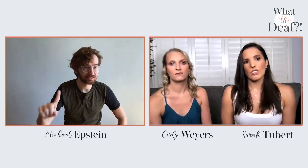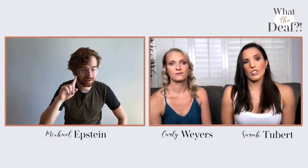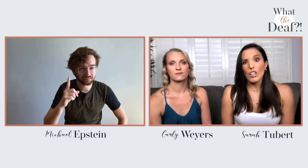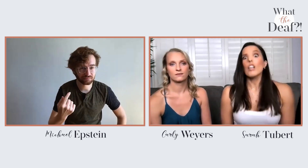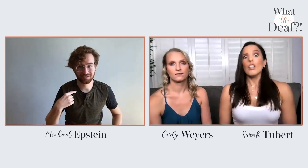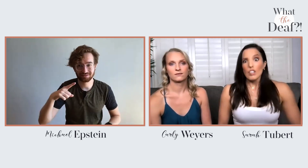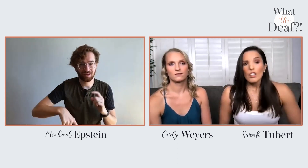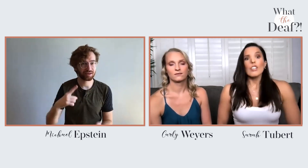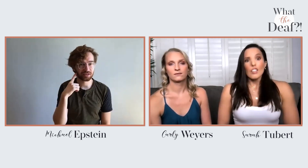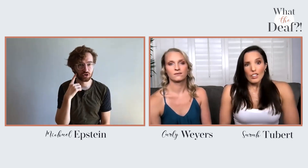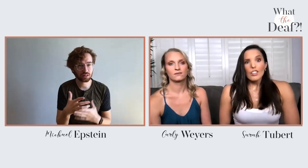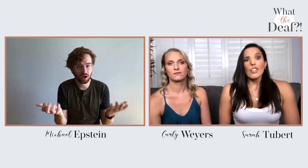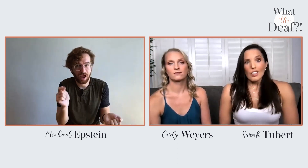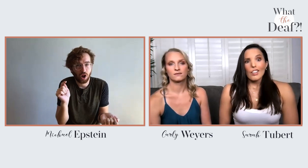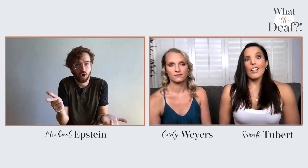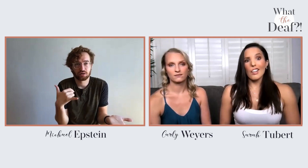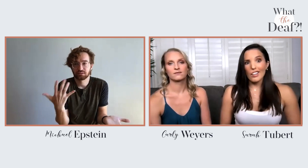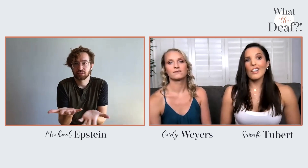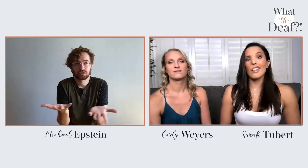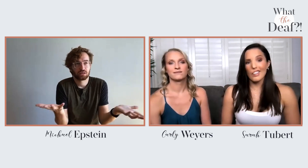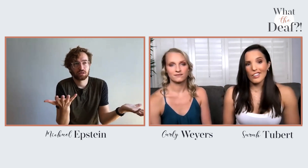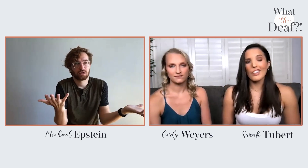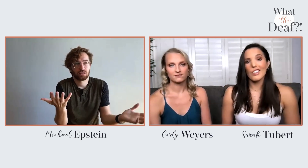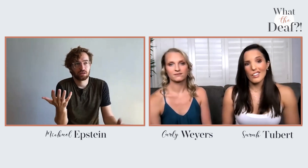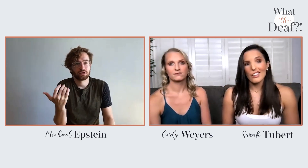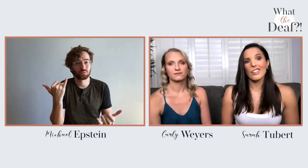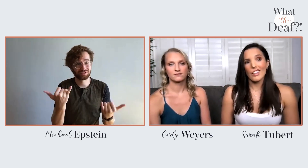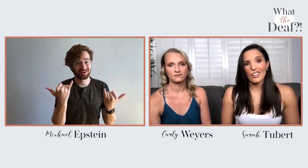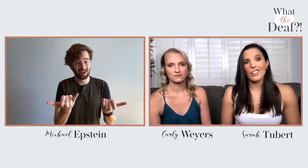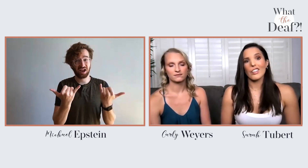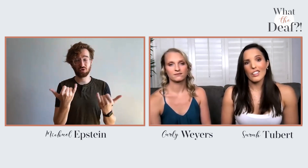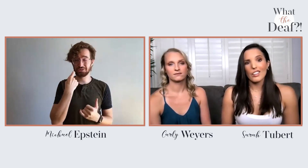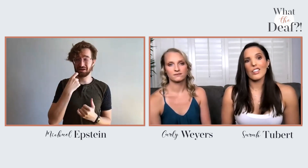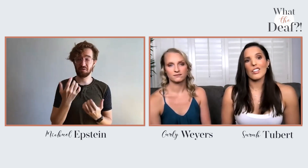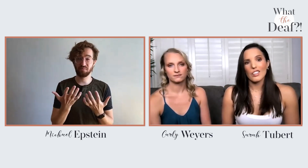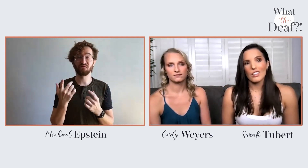how truly deaf I am because of those masks. And I think that just recently,